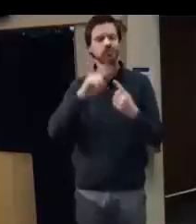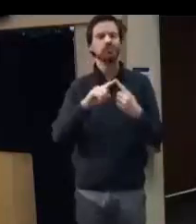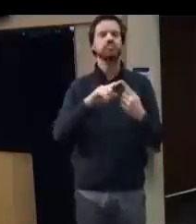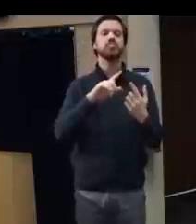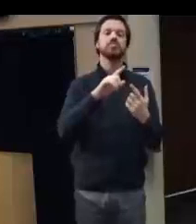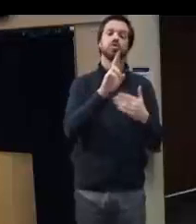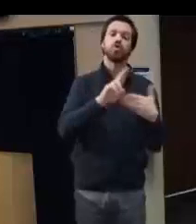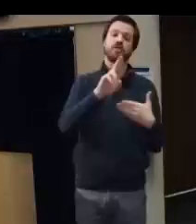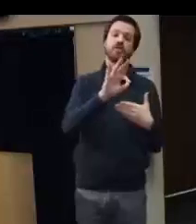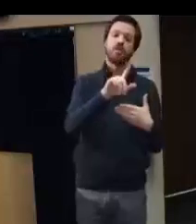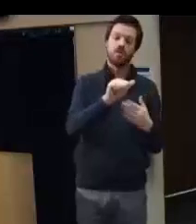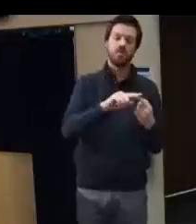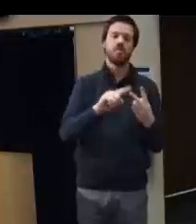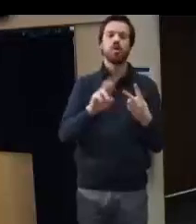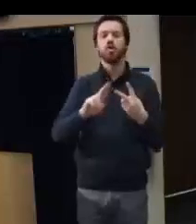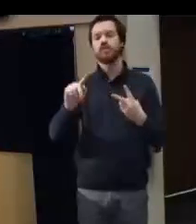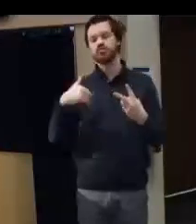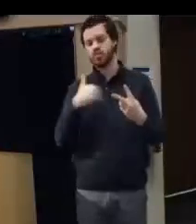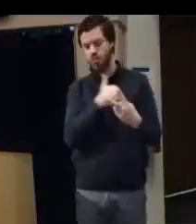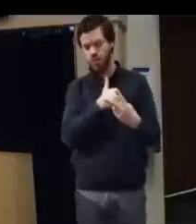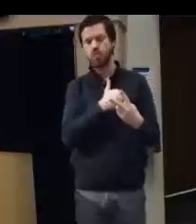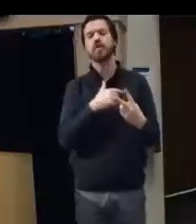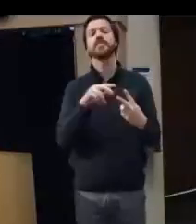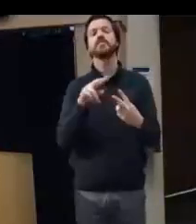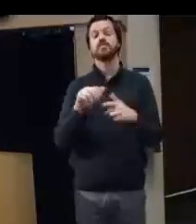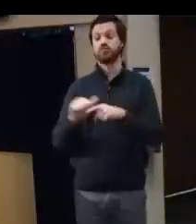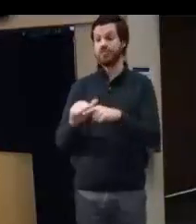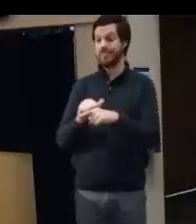at the University of Florida and University of Toronto and after her training she remained at the